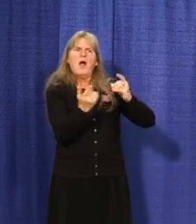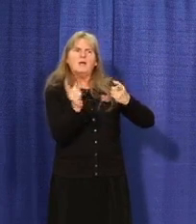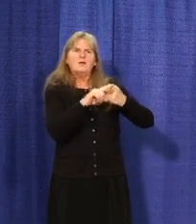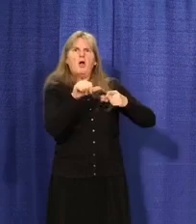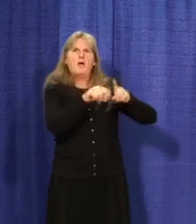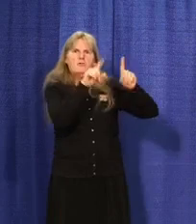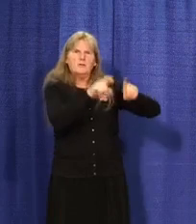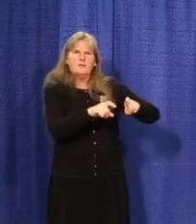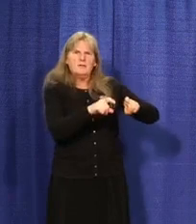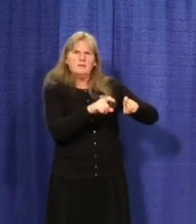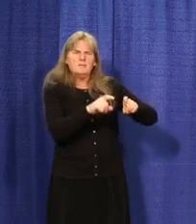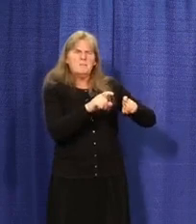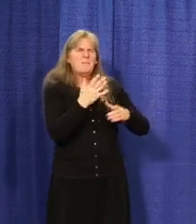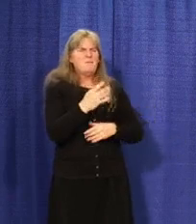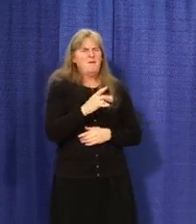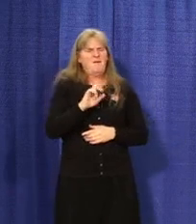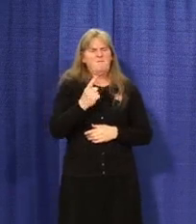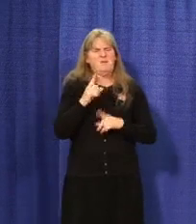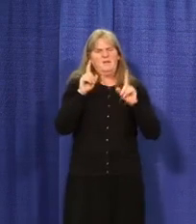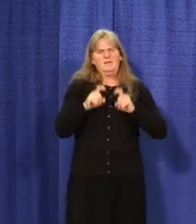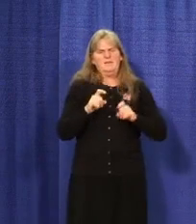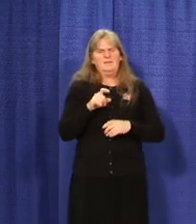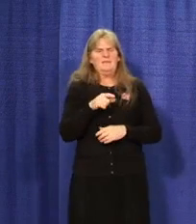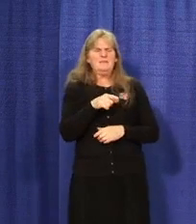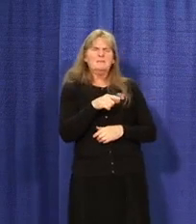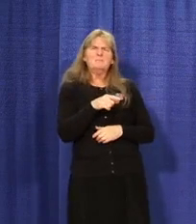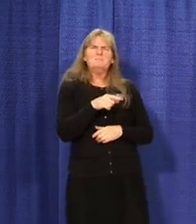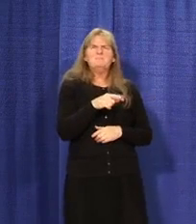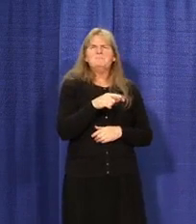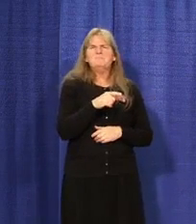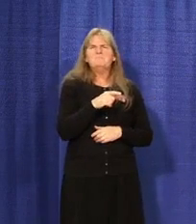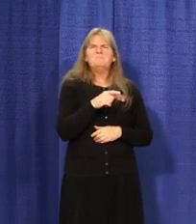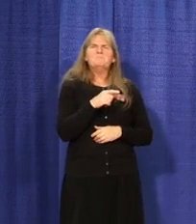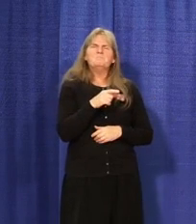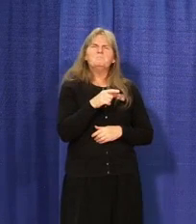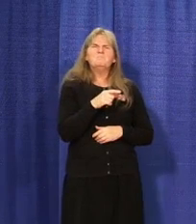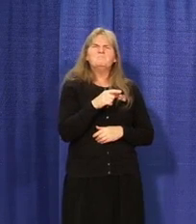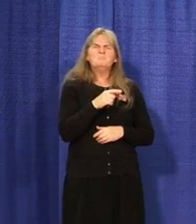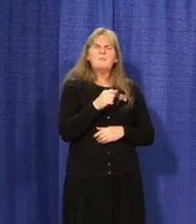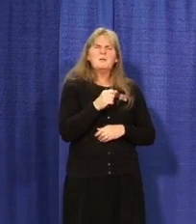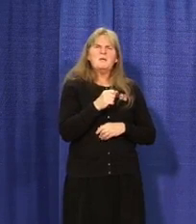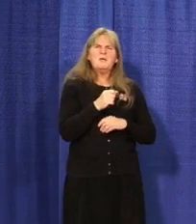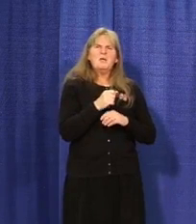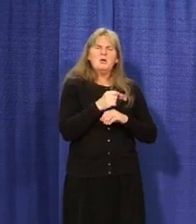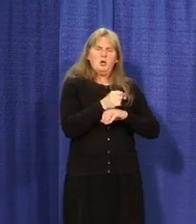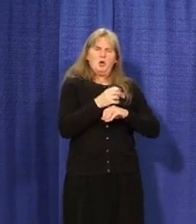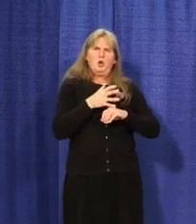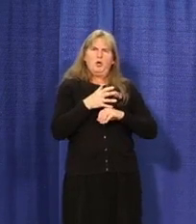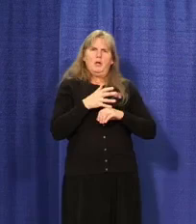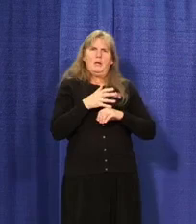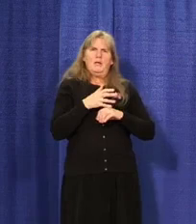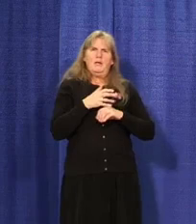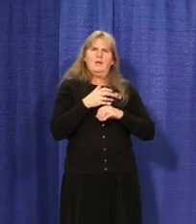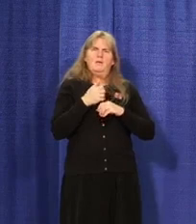another test because maybe the first test wasn't done early in the infection in maybe negative